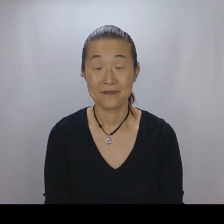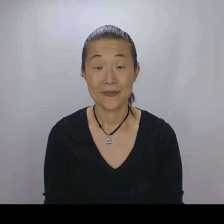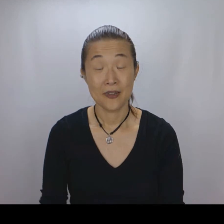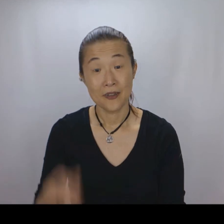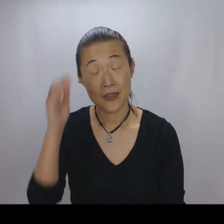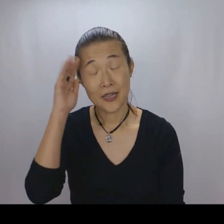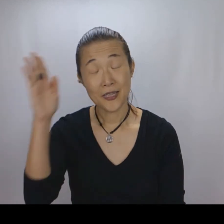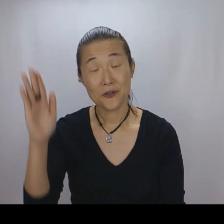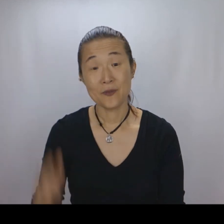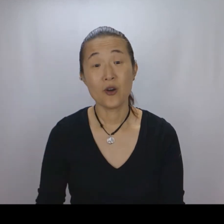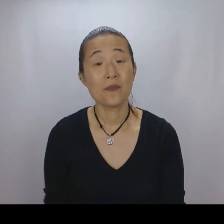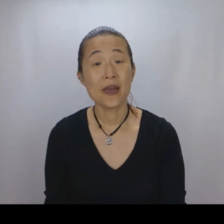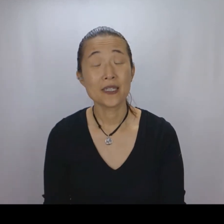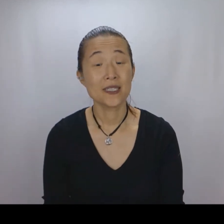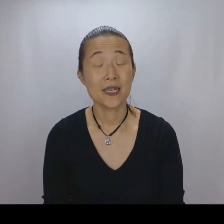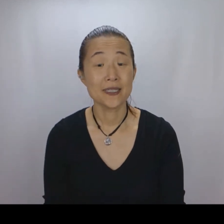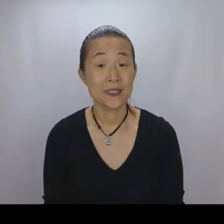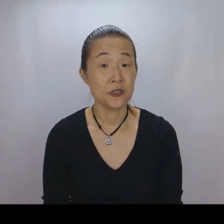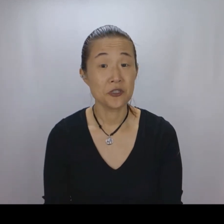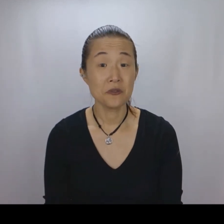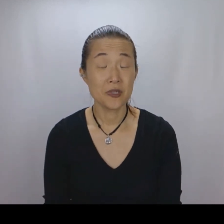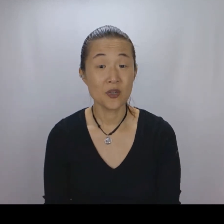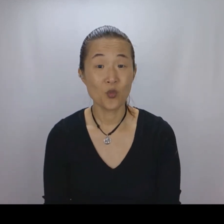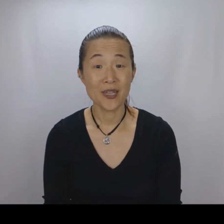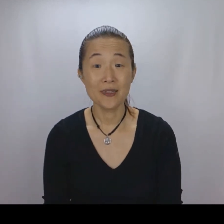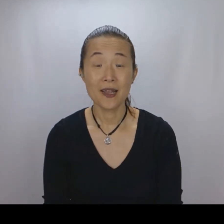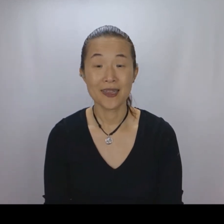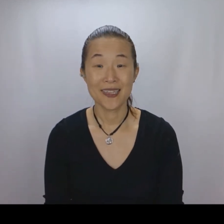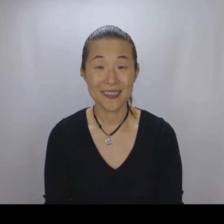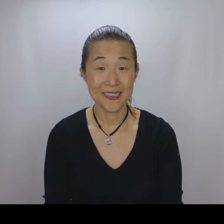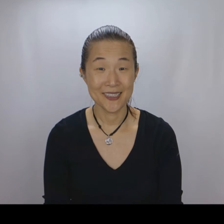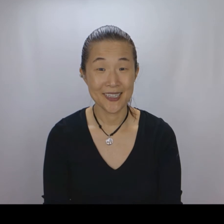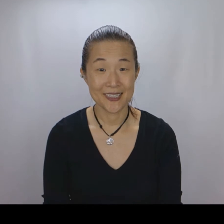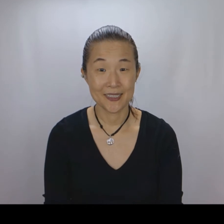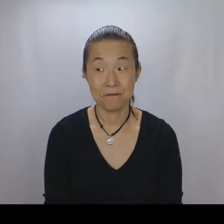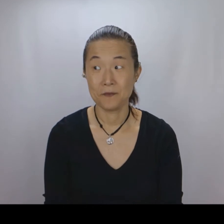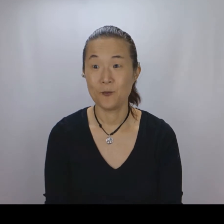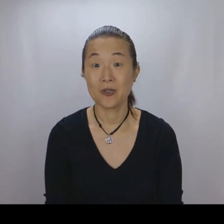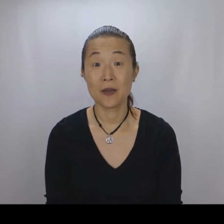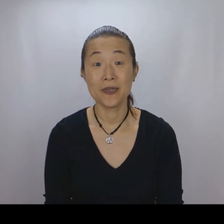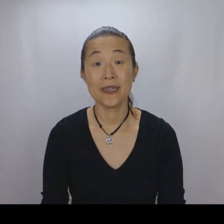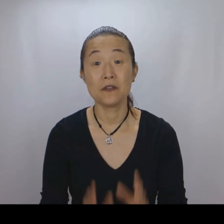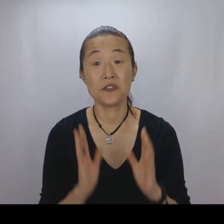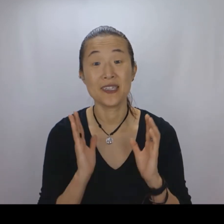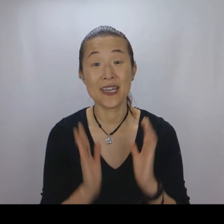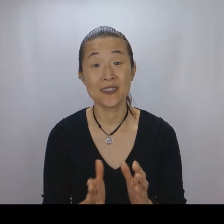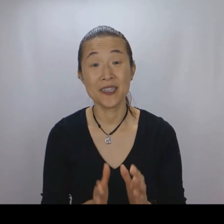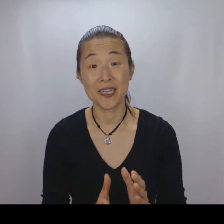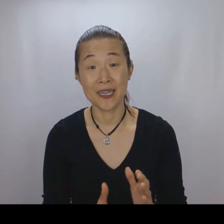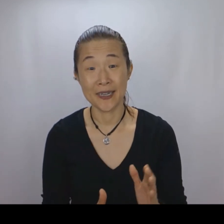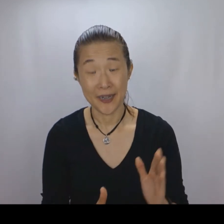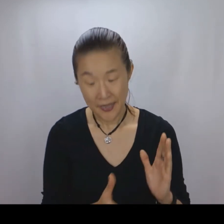Hello and welcome back to Signing Social Unit 1 Lesson 6. We're coming down to the end of the line!